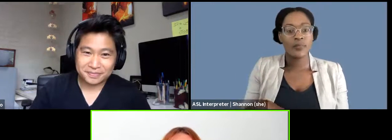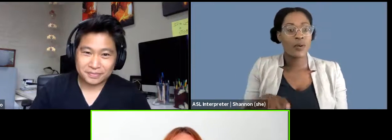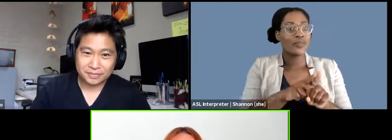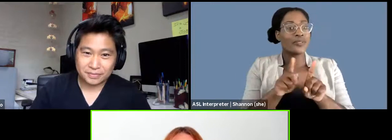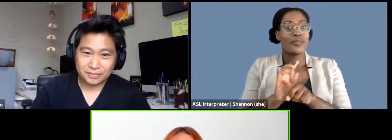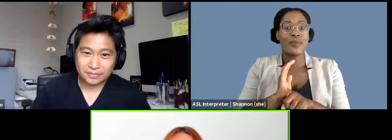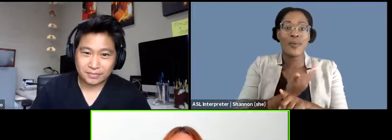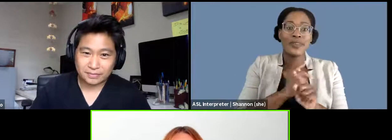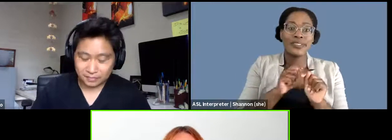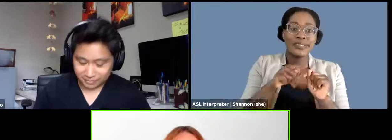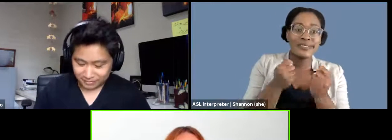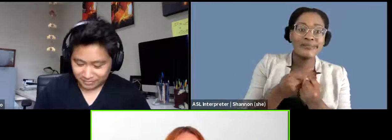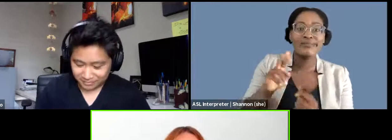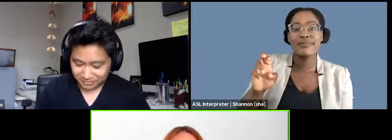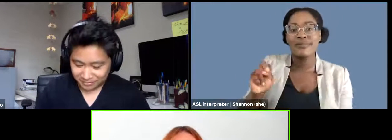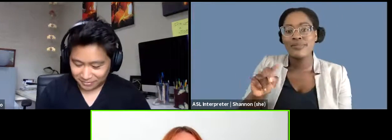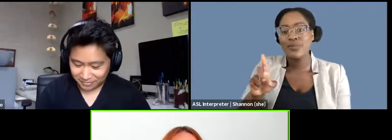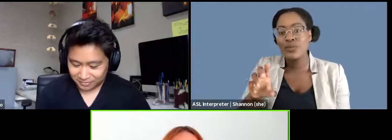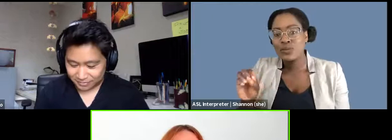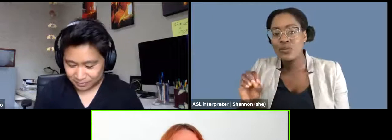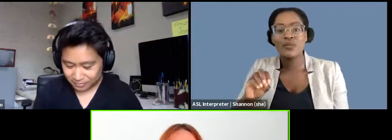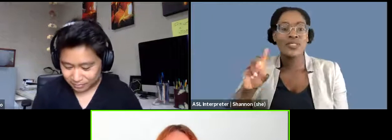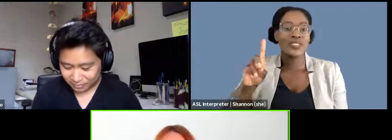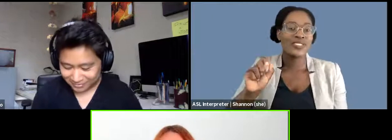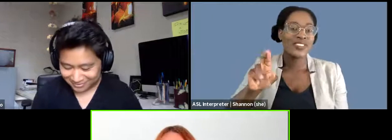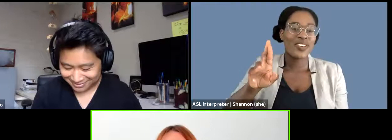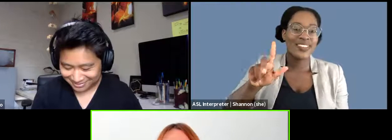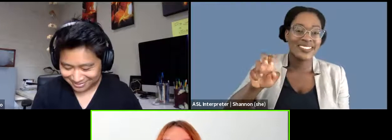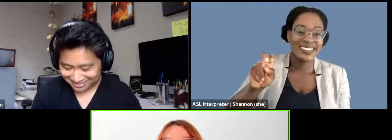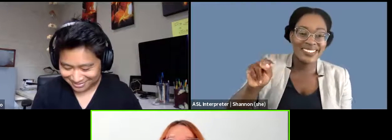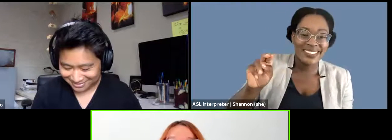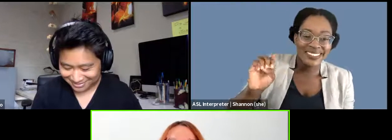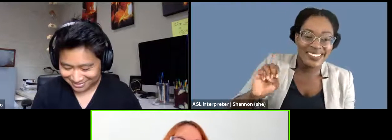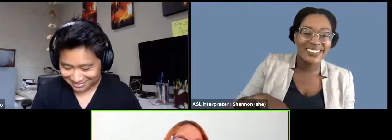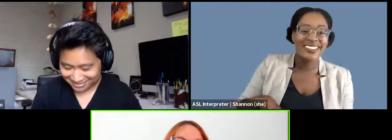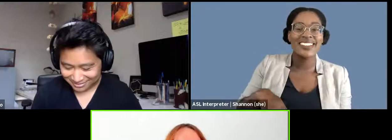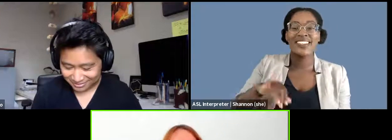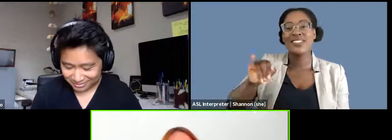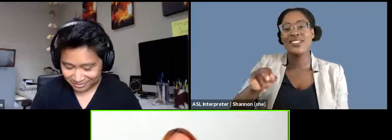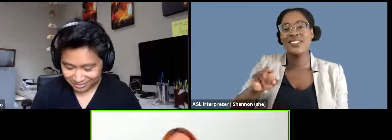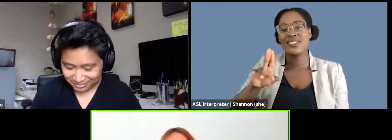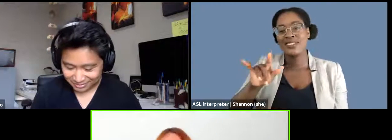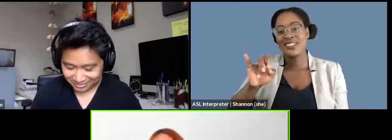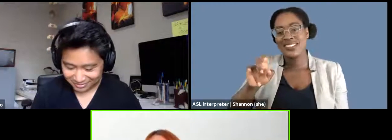Emilie, and Darlene who are all doing things behind the scenes to make this magic happen.